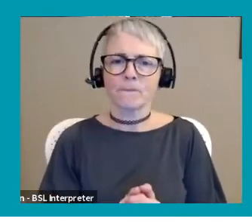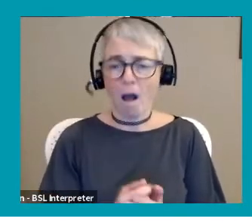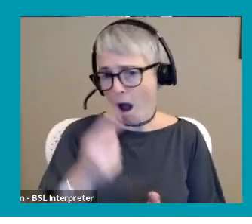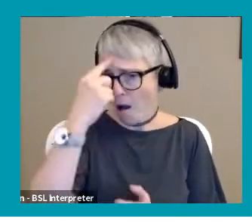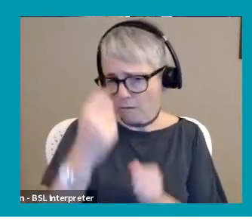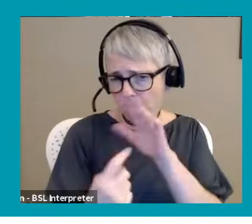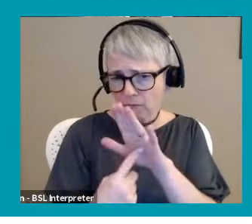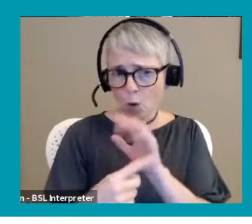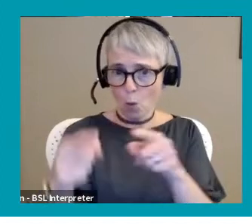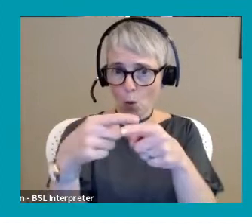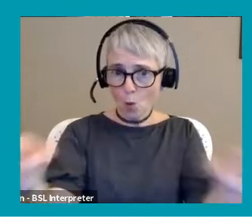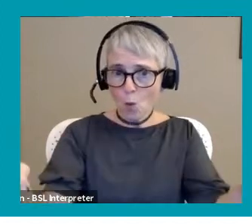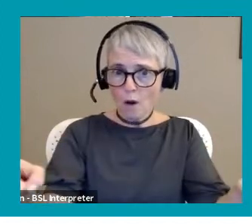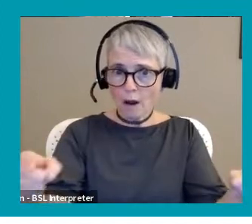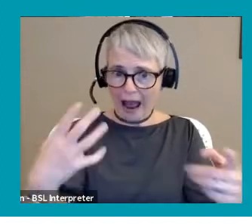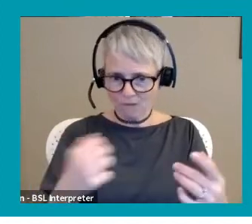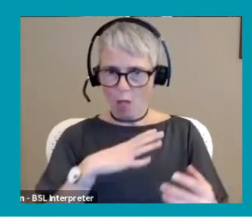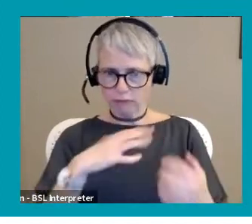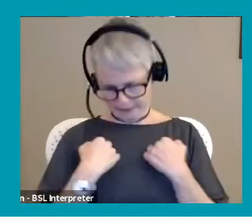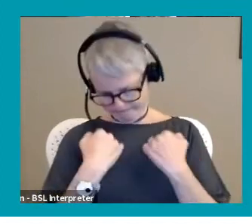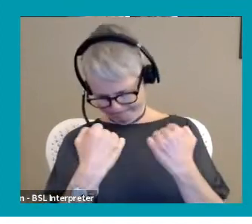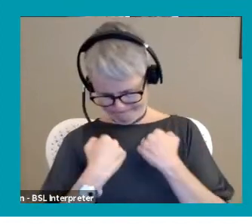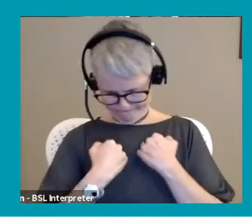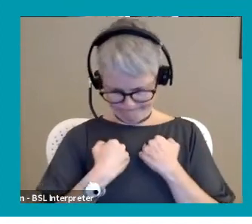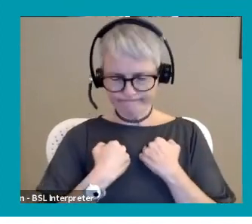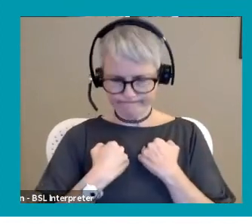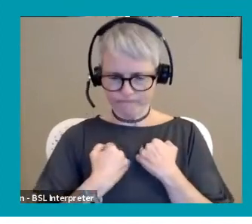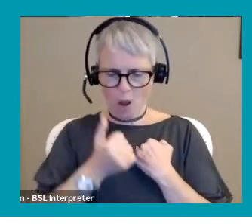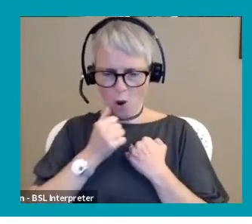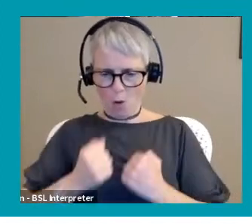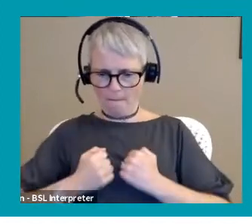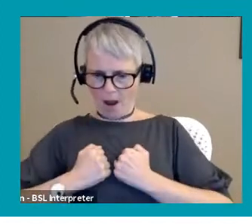your core values are when searching and seeking for that job.